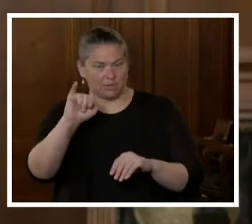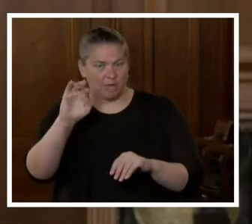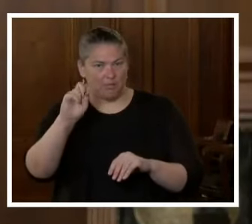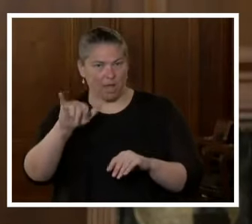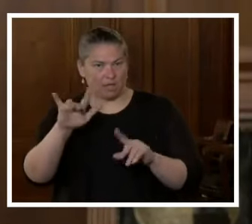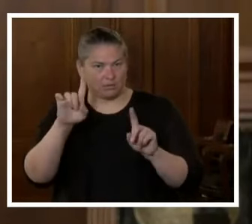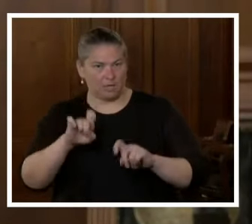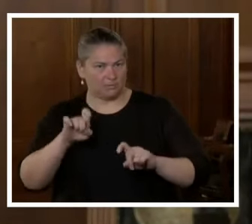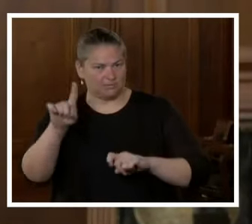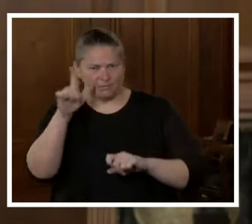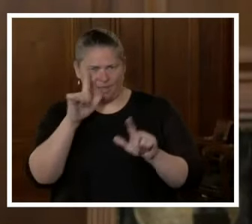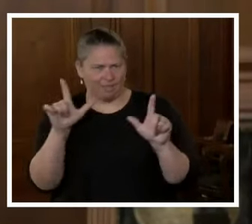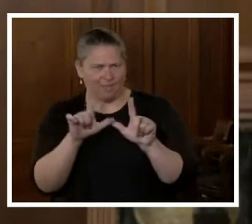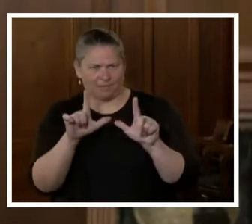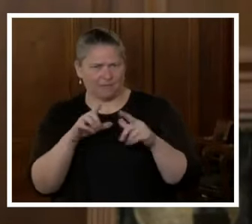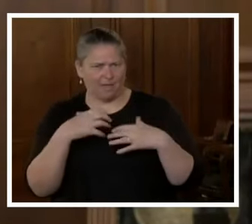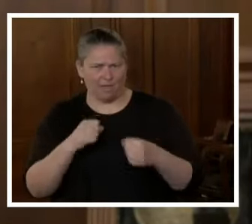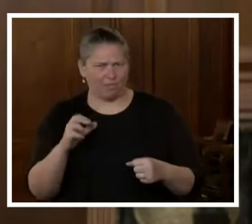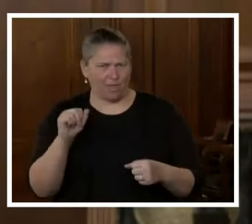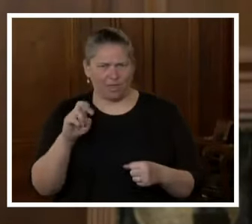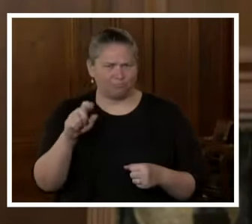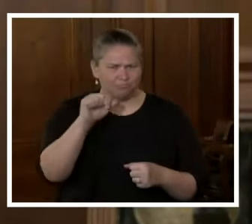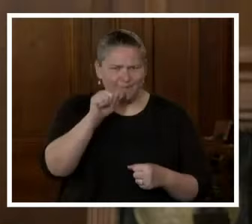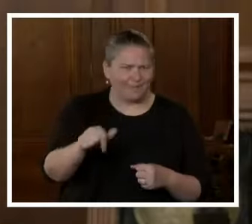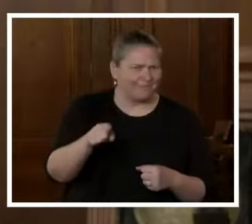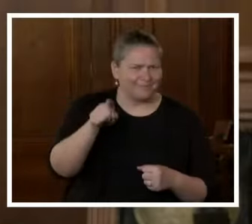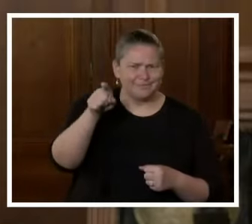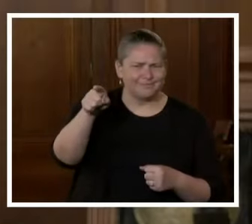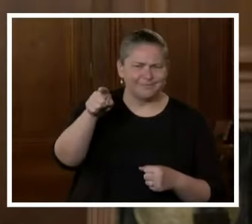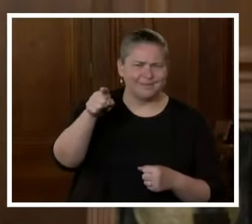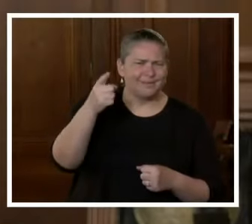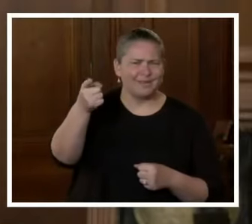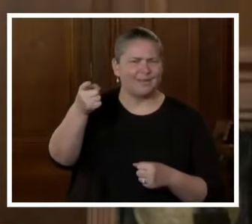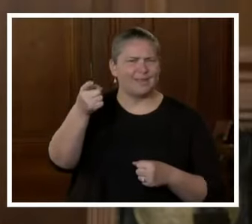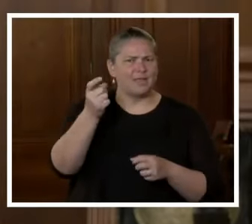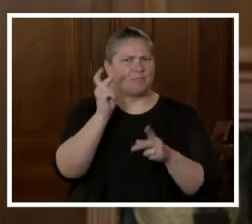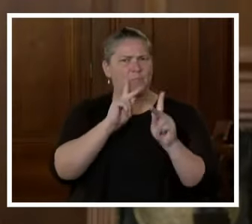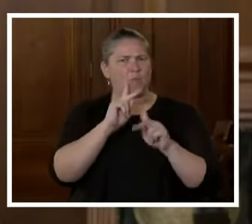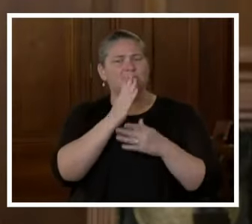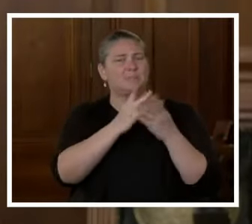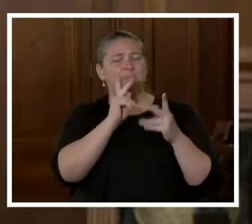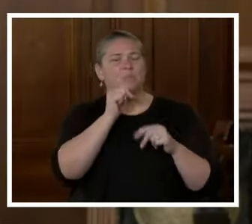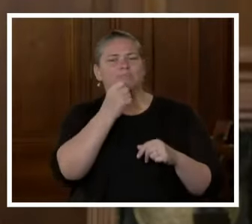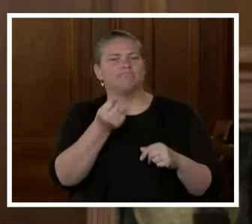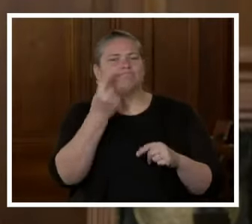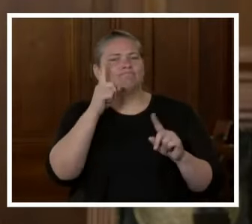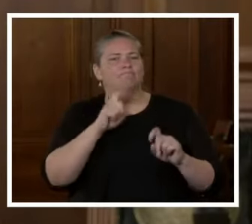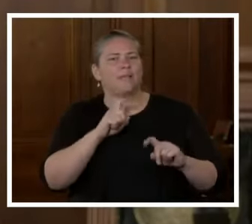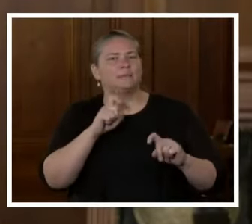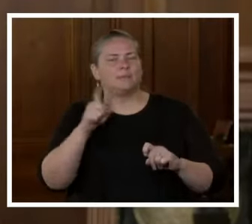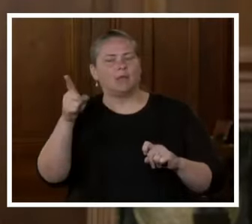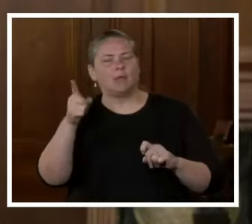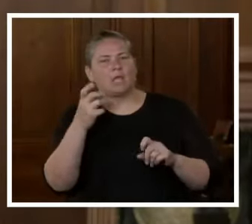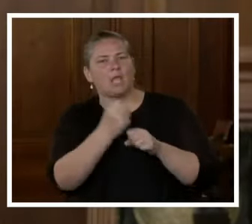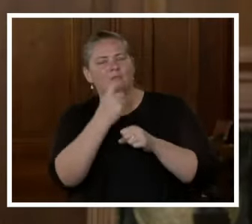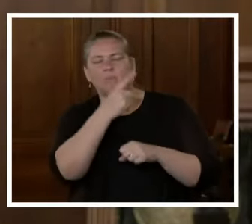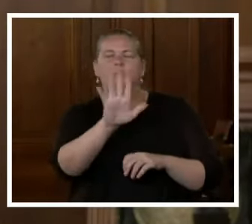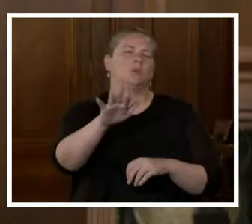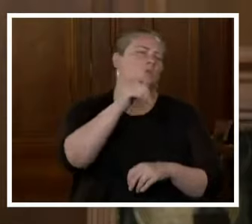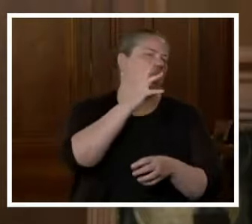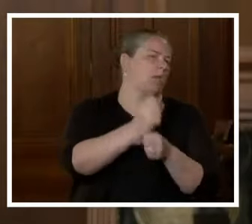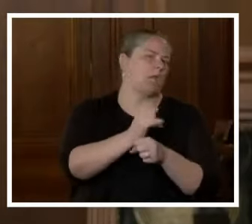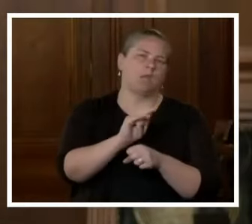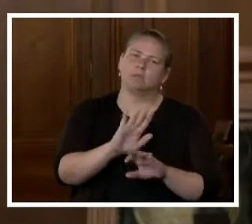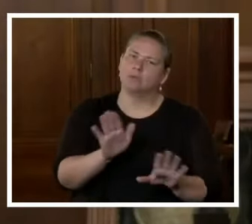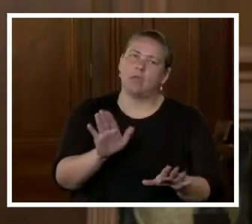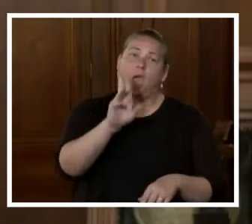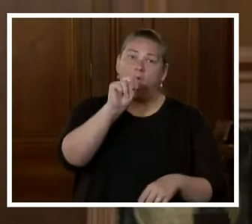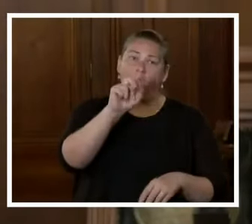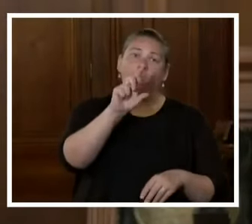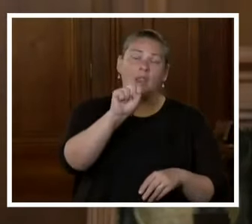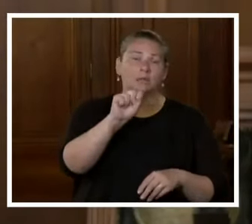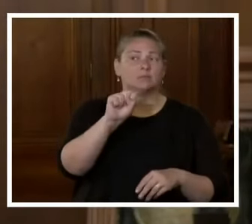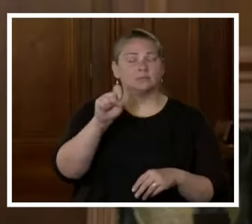MAYBE ONE IN FOUR PEOPLE ARE